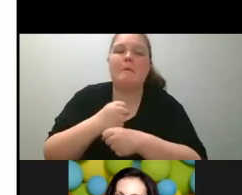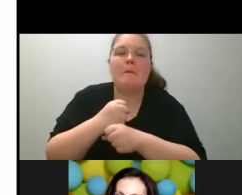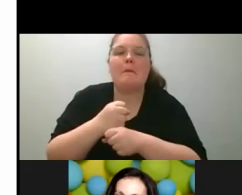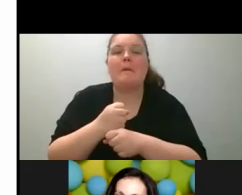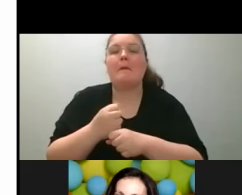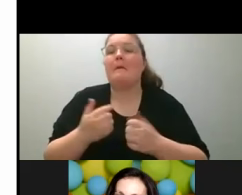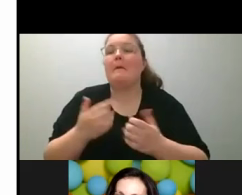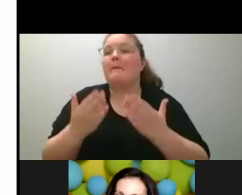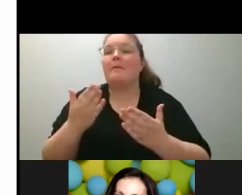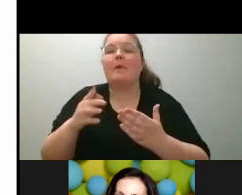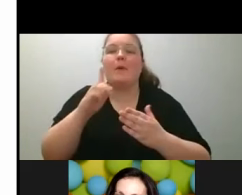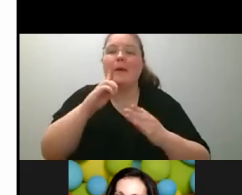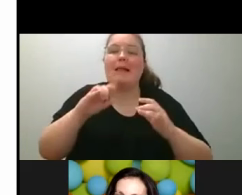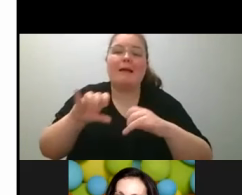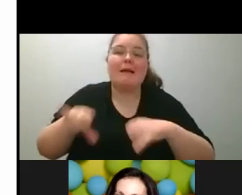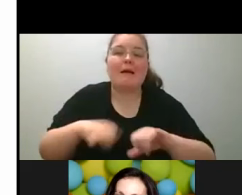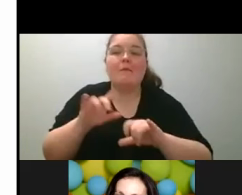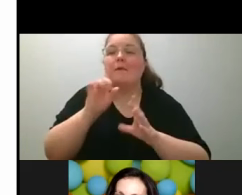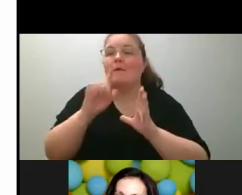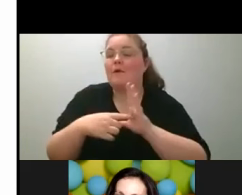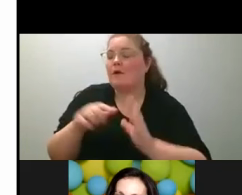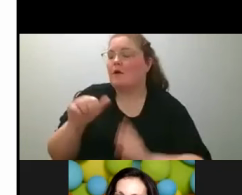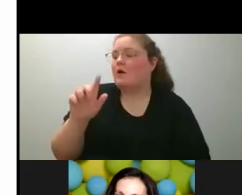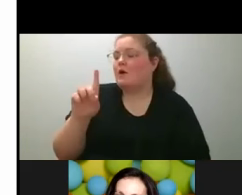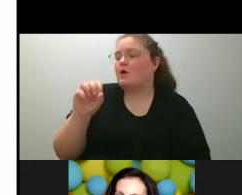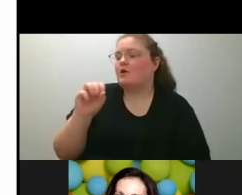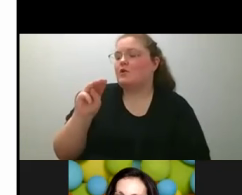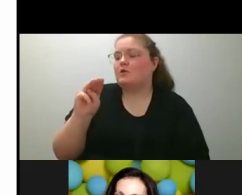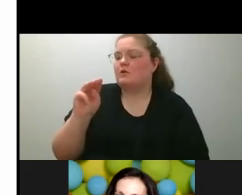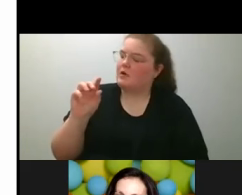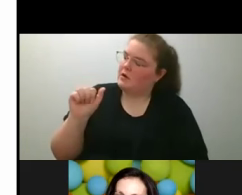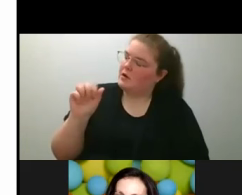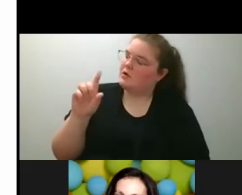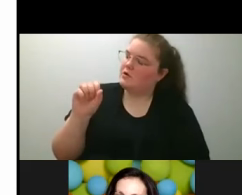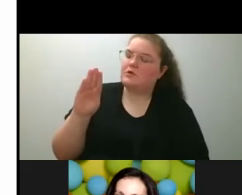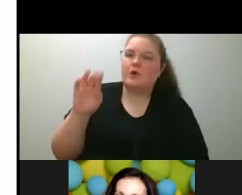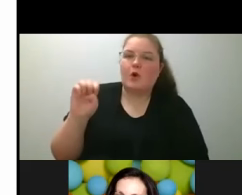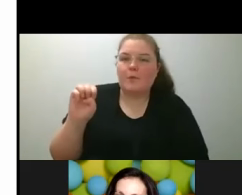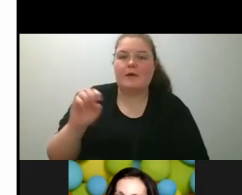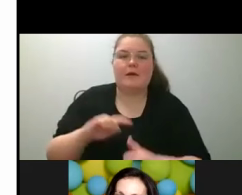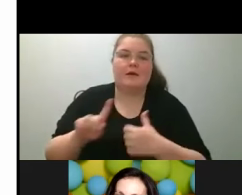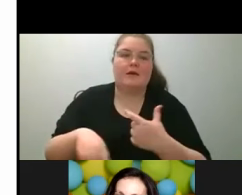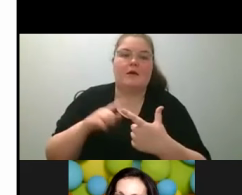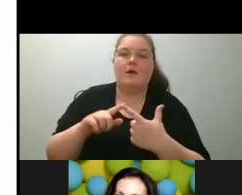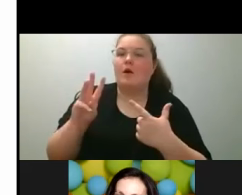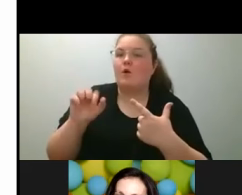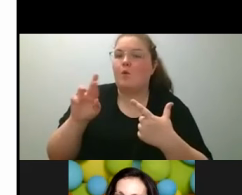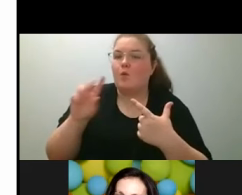pieces of software we work with are Adobe InDesign, of course naturally Word, Excel, PowerPoint,